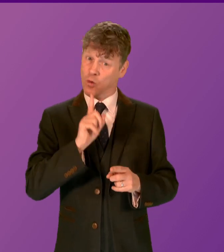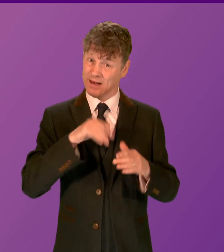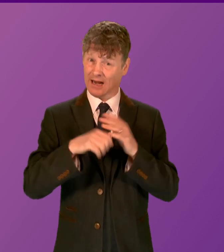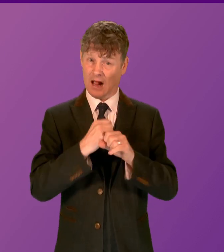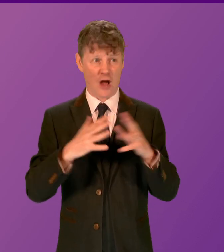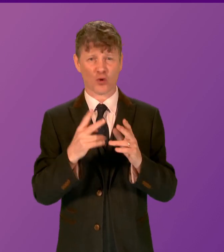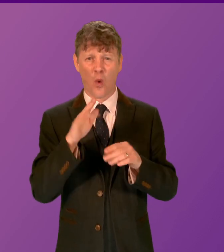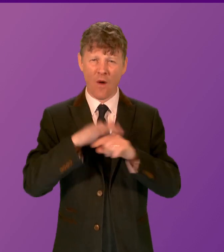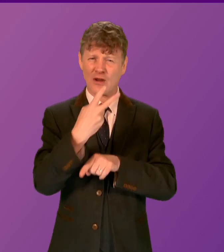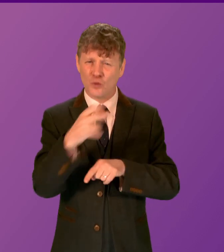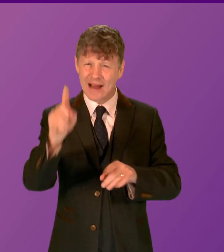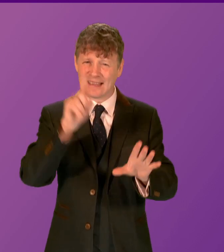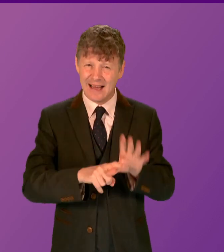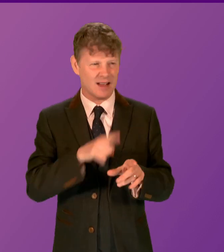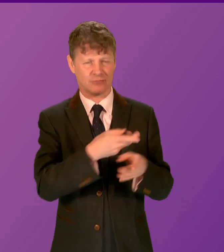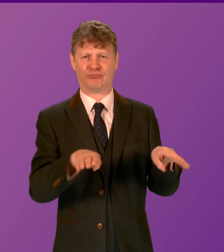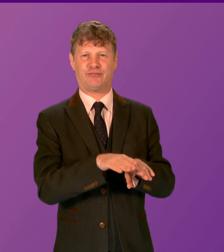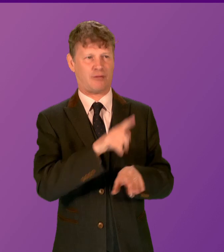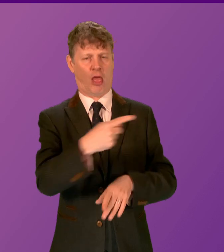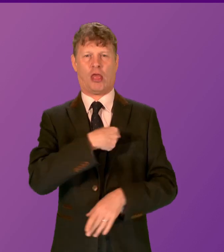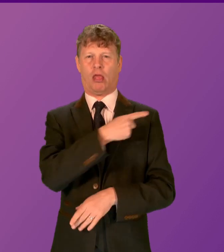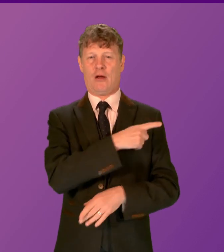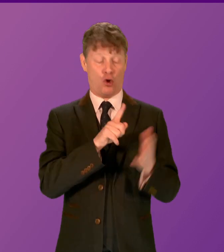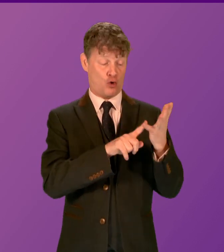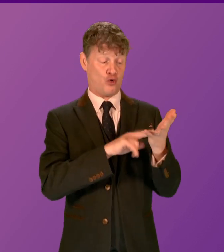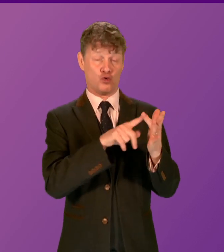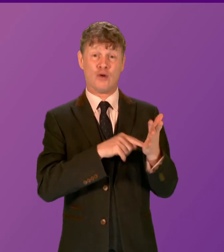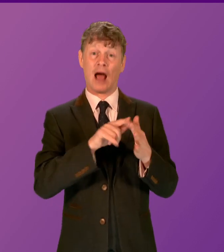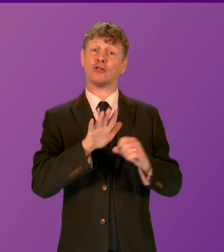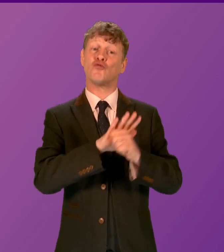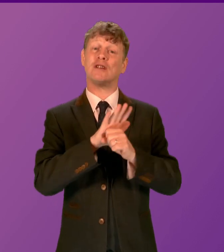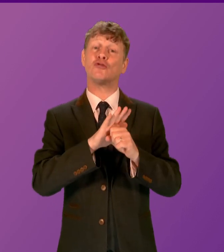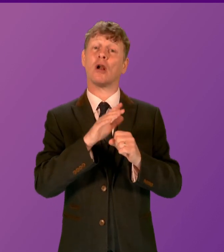Let us listen to what the Unite regional officer, Linda Wilson, said: